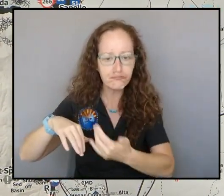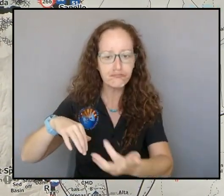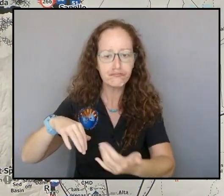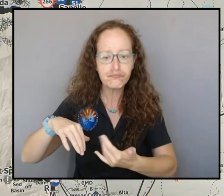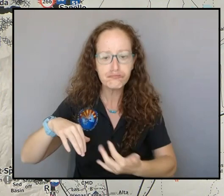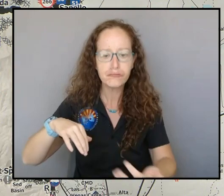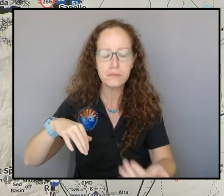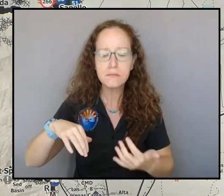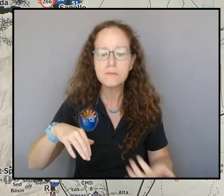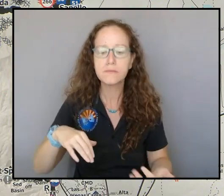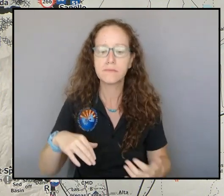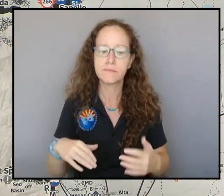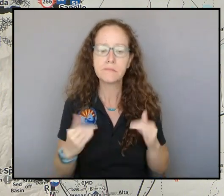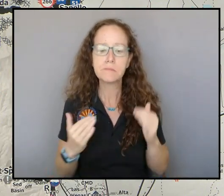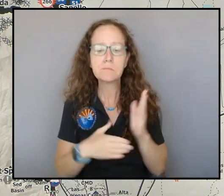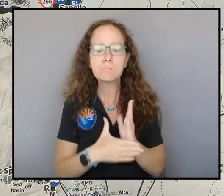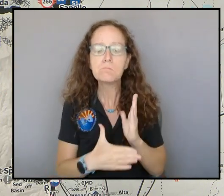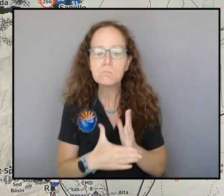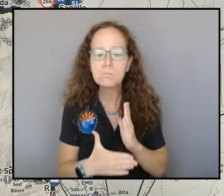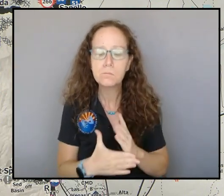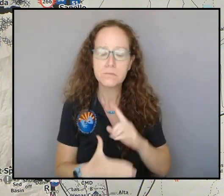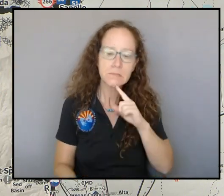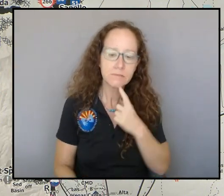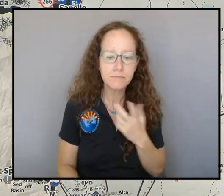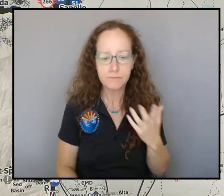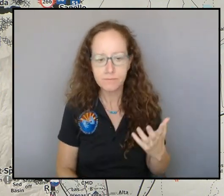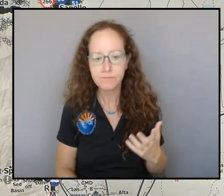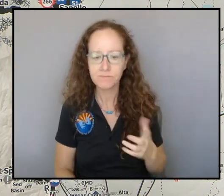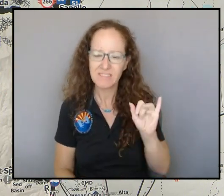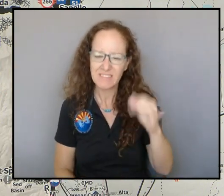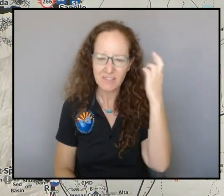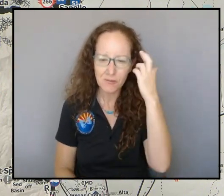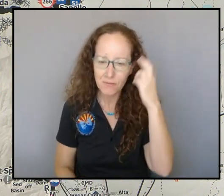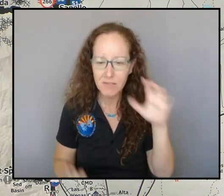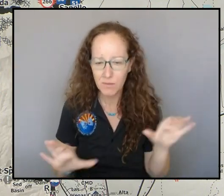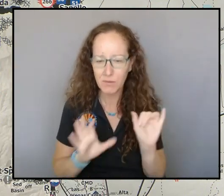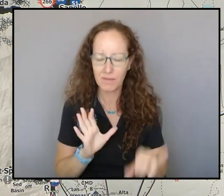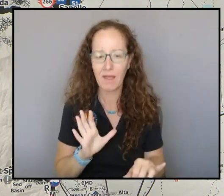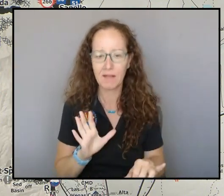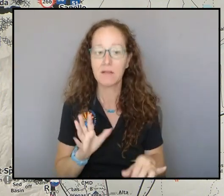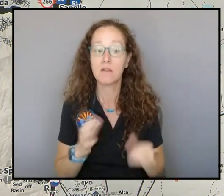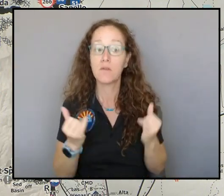along. We're getting to the stage now where we want to get ahead of it. We want to get ahead of it and allow that fire